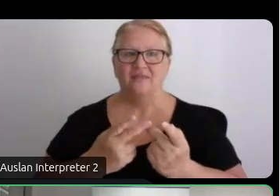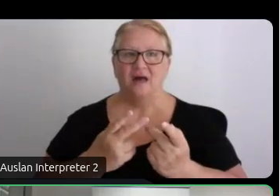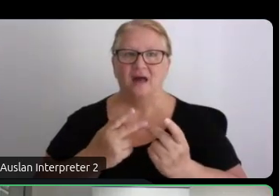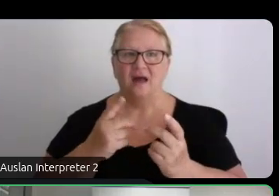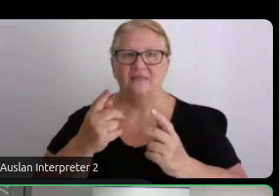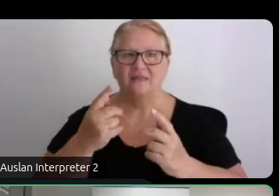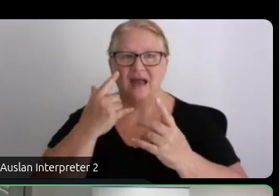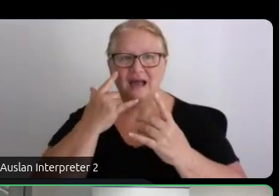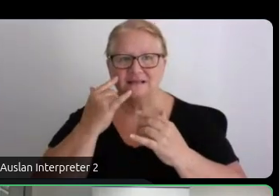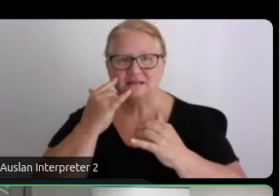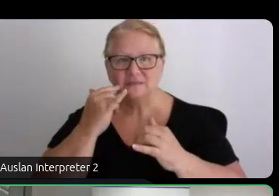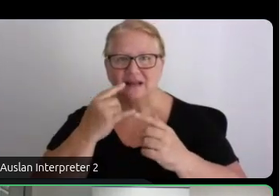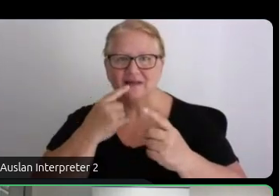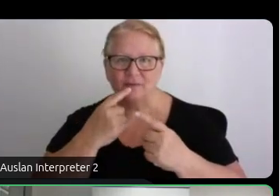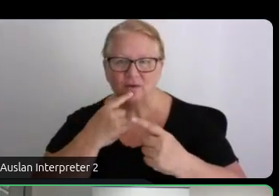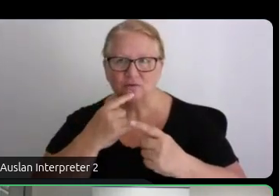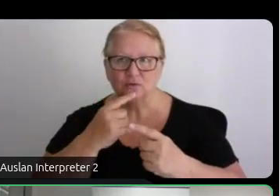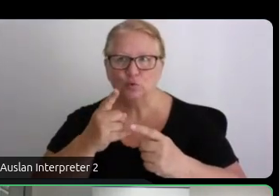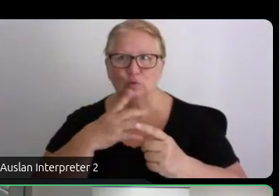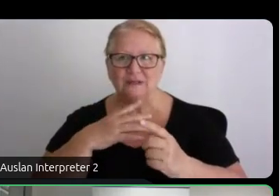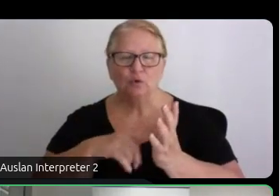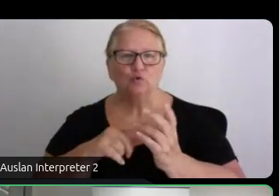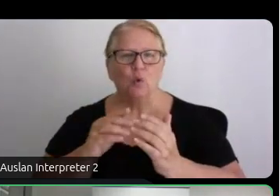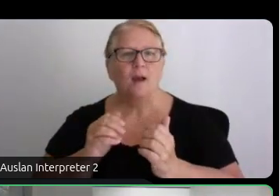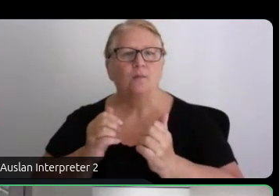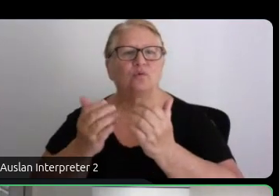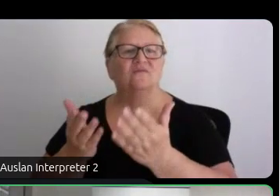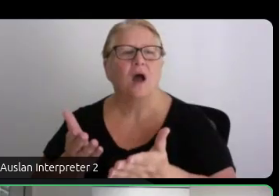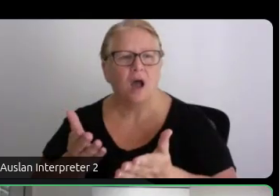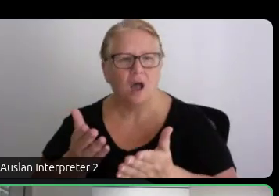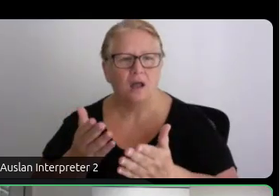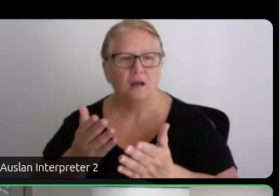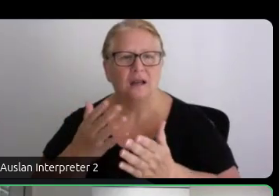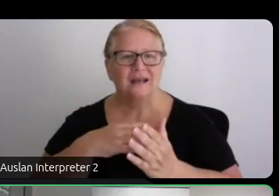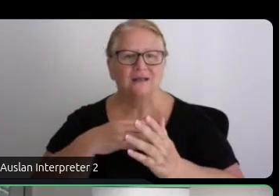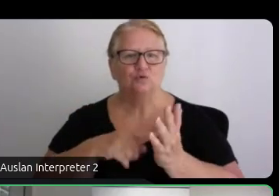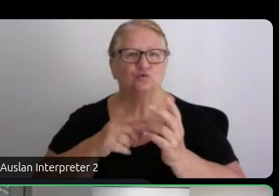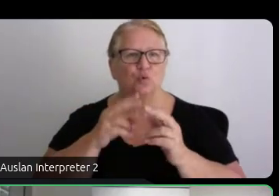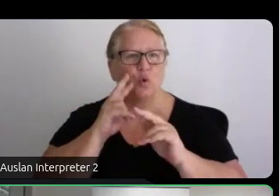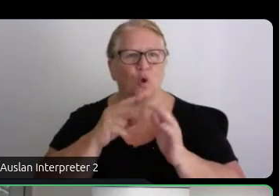information you need to provide needs to be kind of looking at what a person can and can't do on